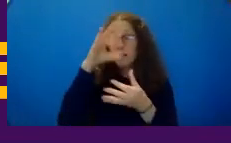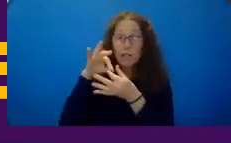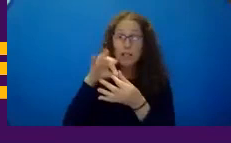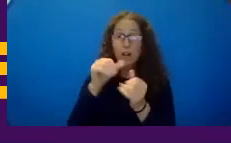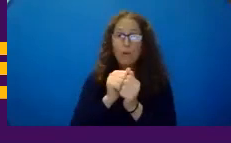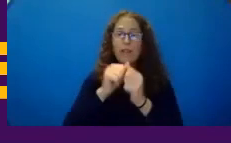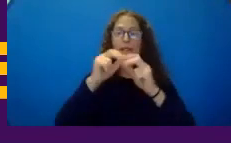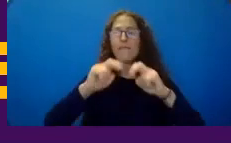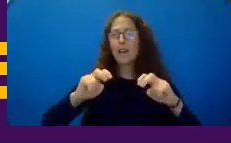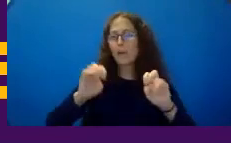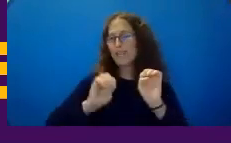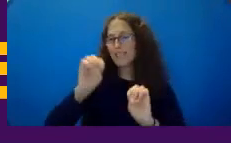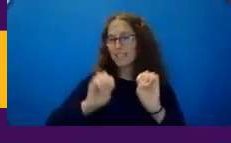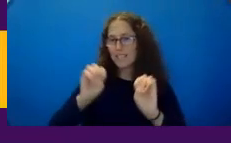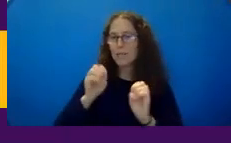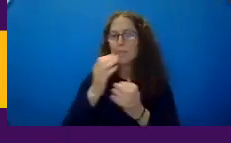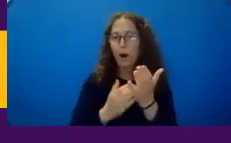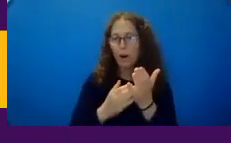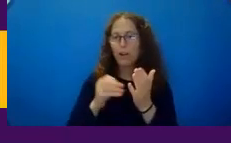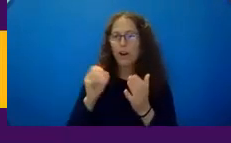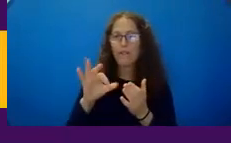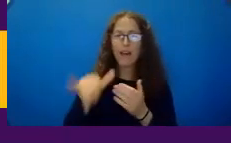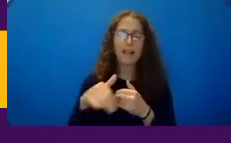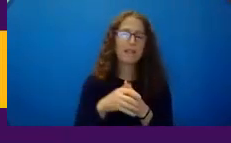CONTAINED WITHIN EVERY CONTRACT, OUR EQUITY AND